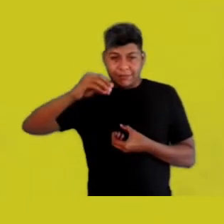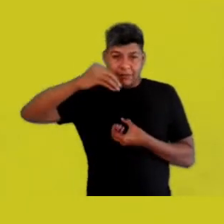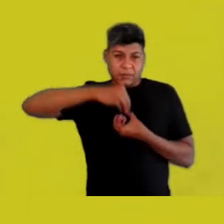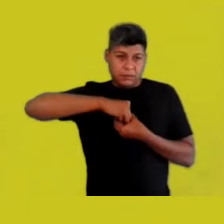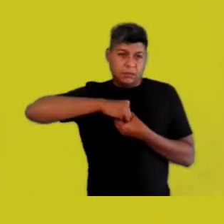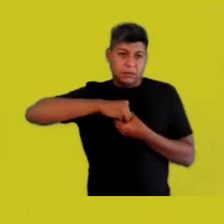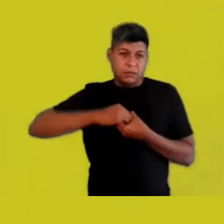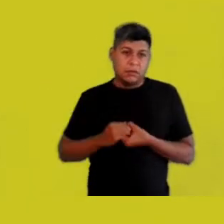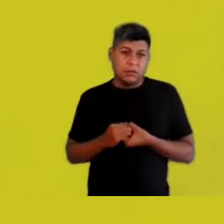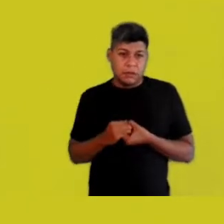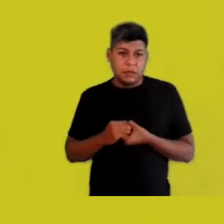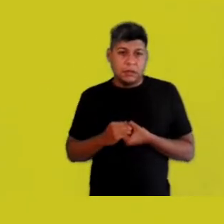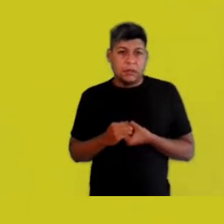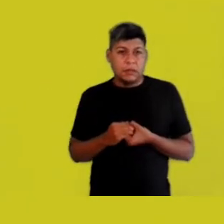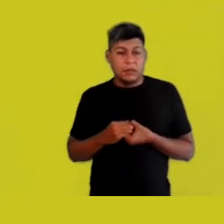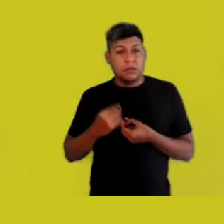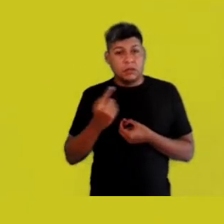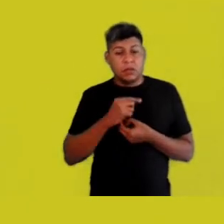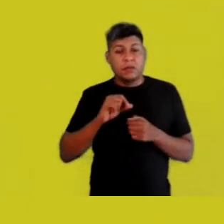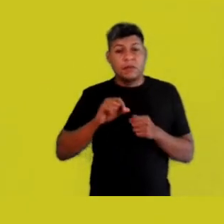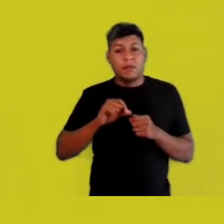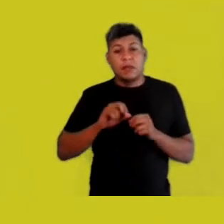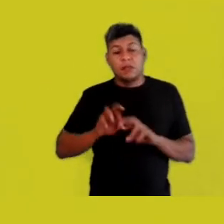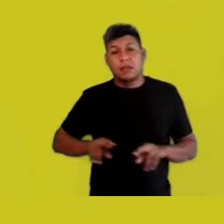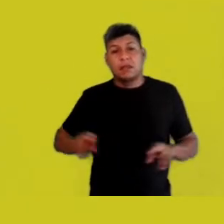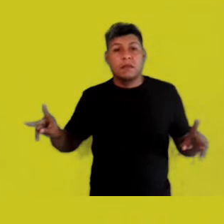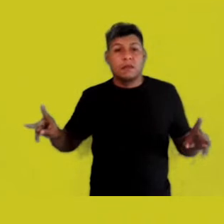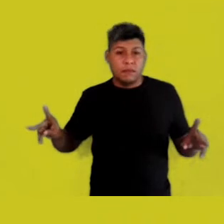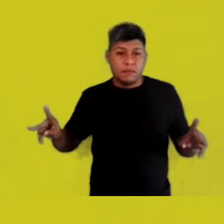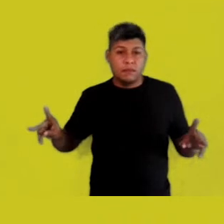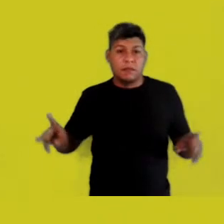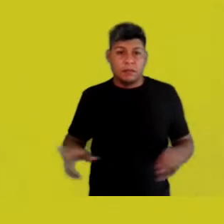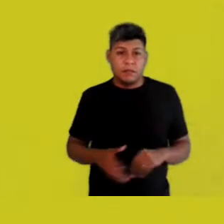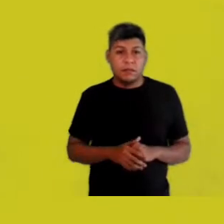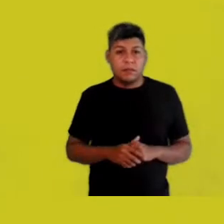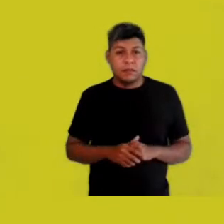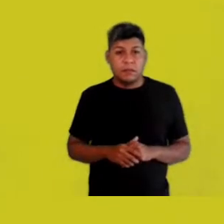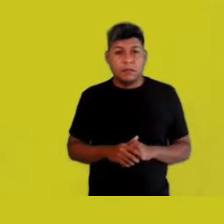What we live now is the opposite. We were spat out by chaos.